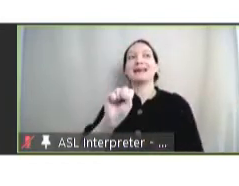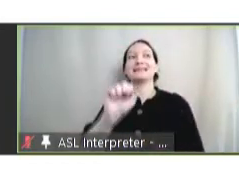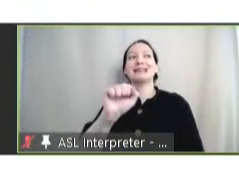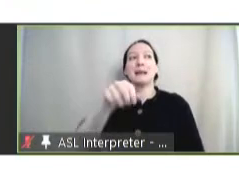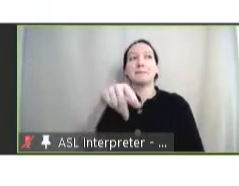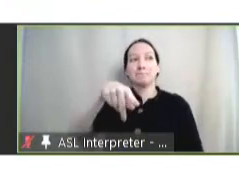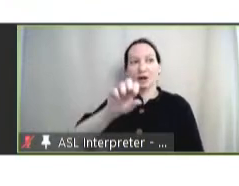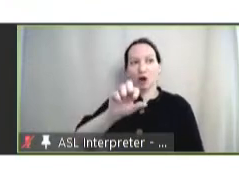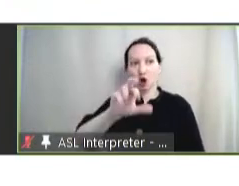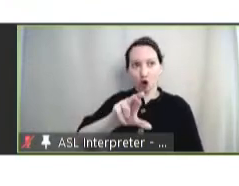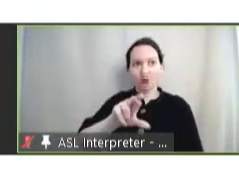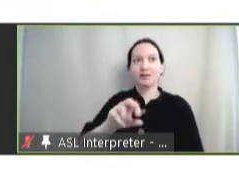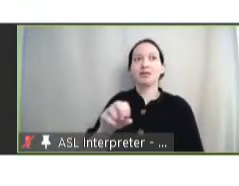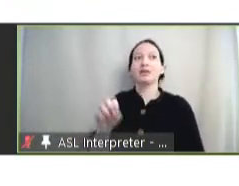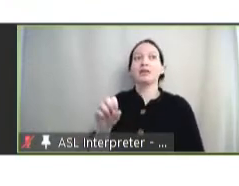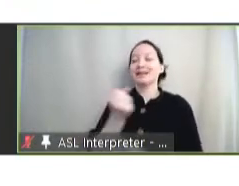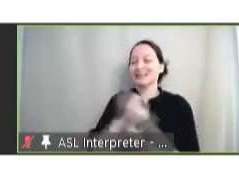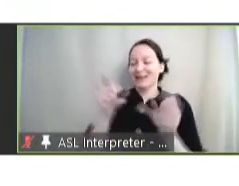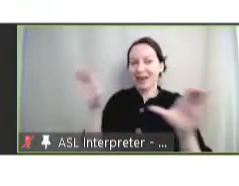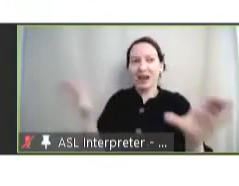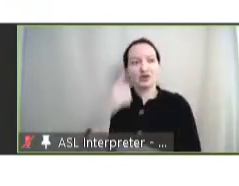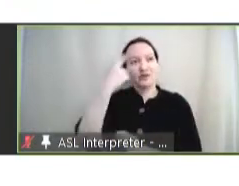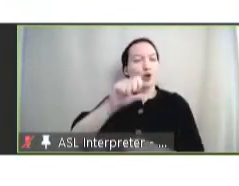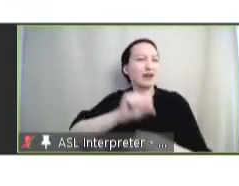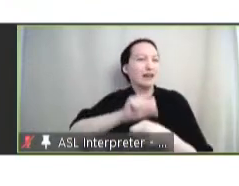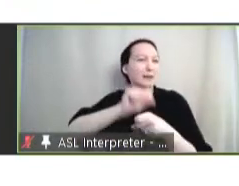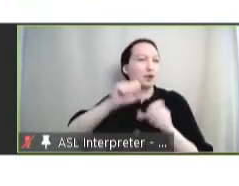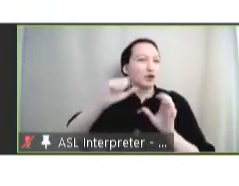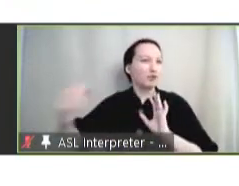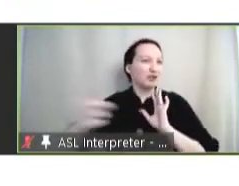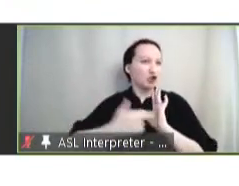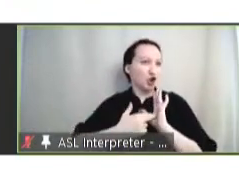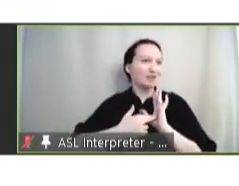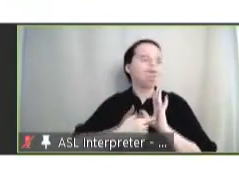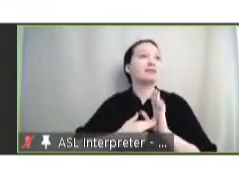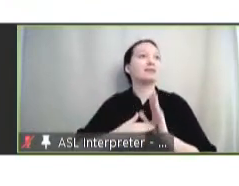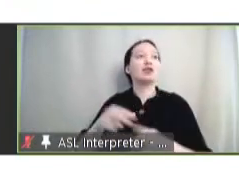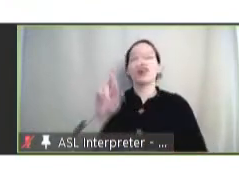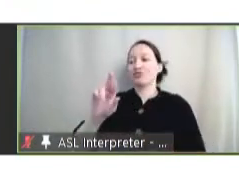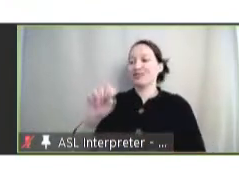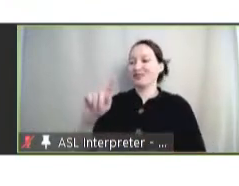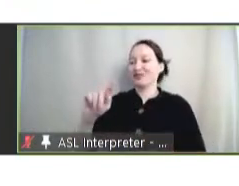was called Safe Actions For Employee Return. We created the name "return" with some hopefulness